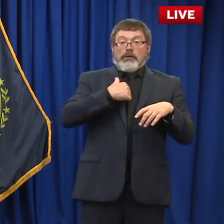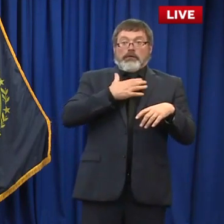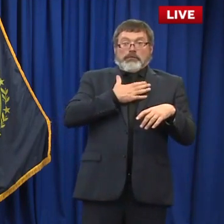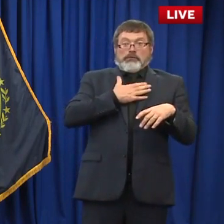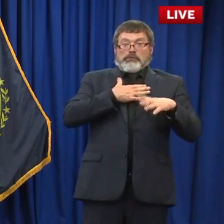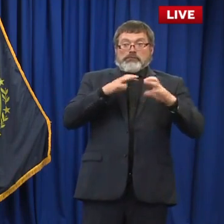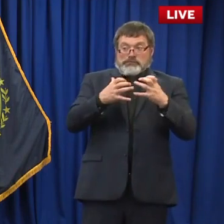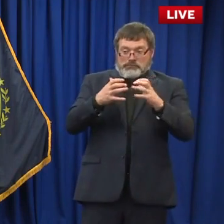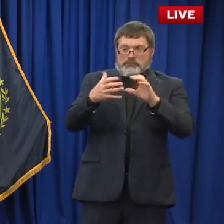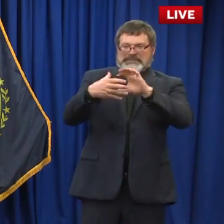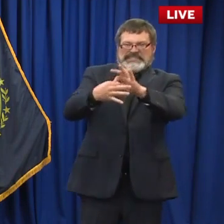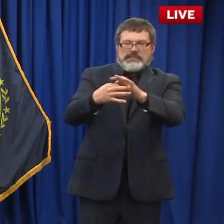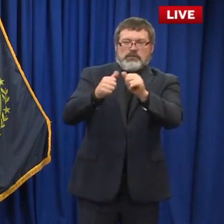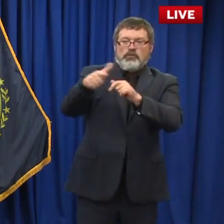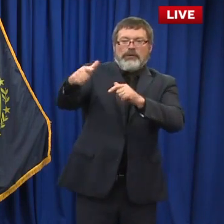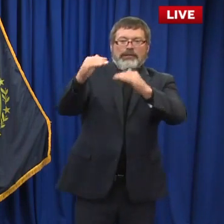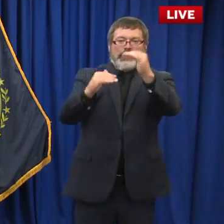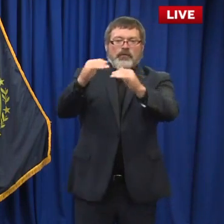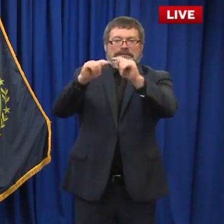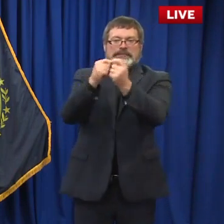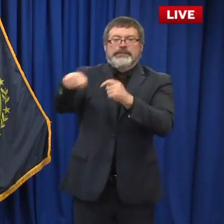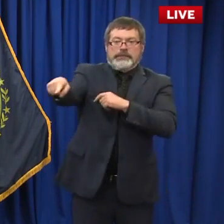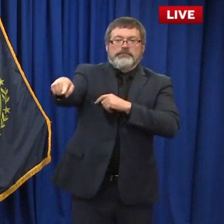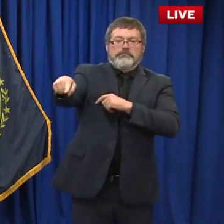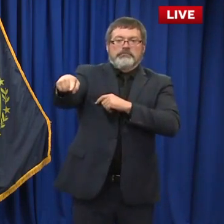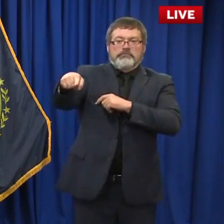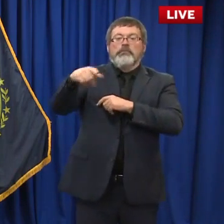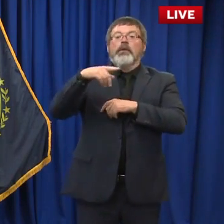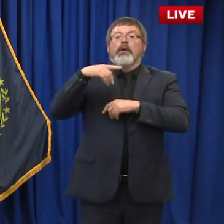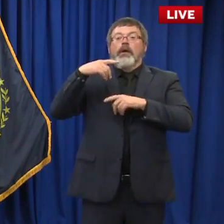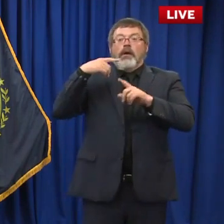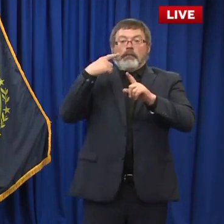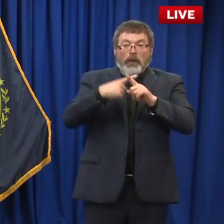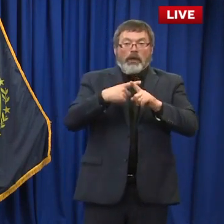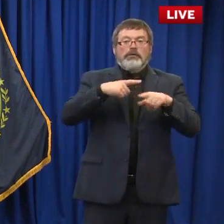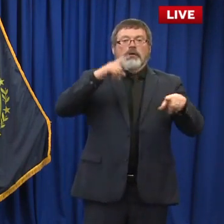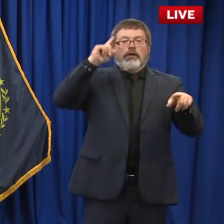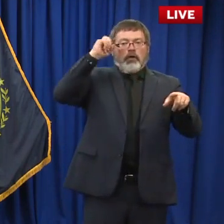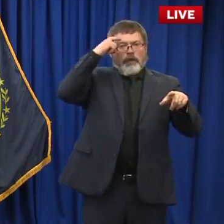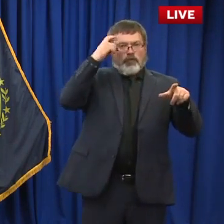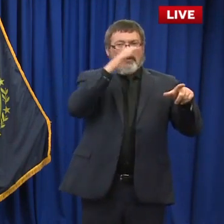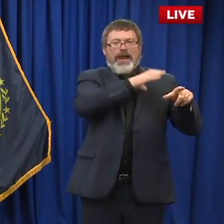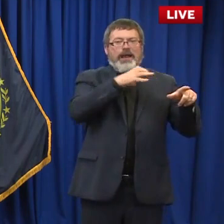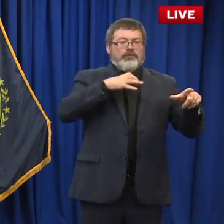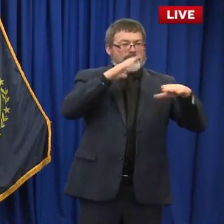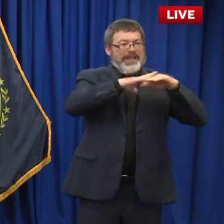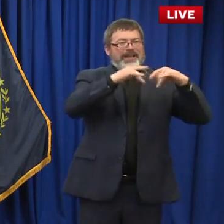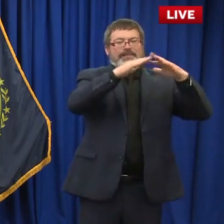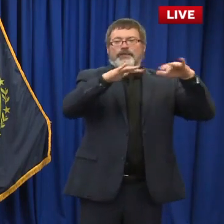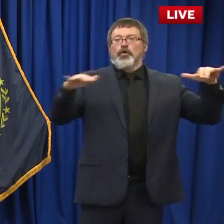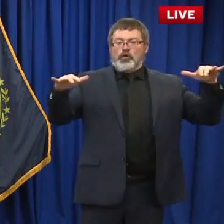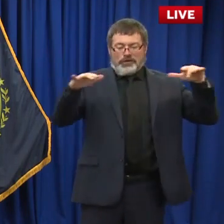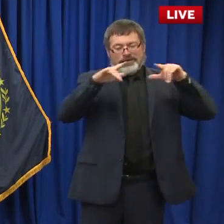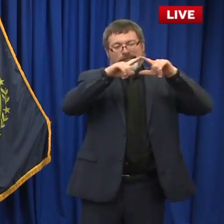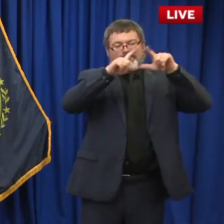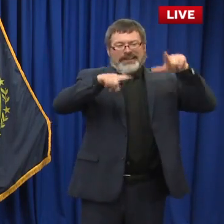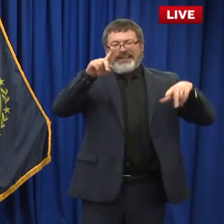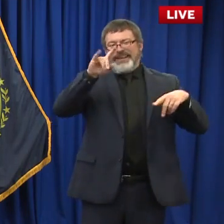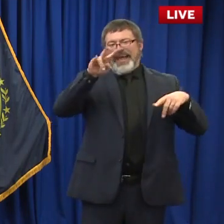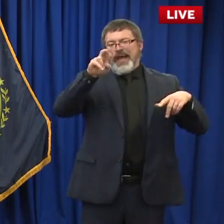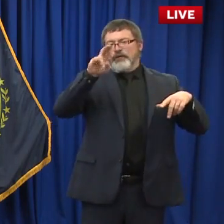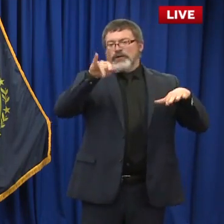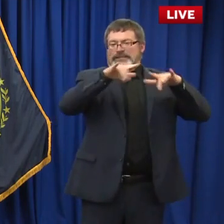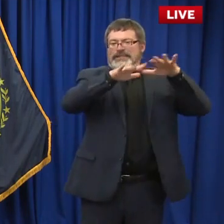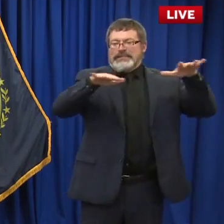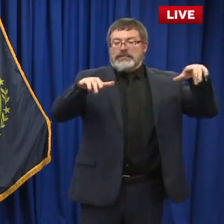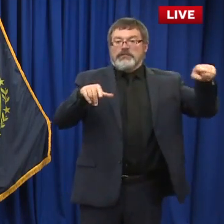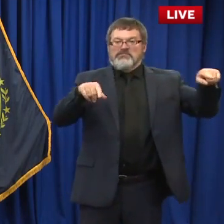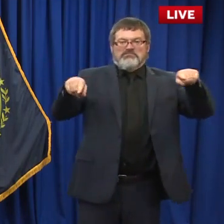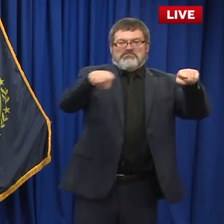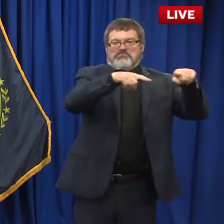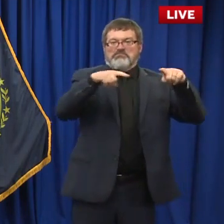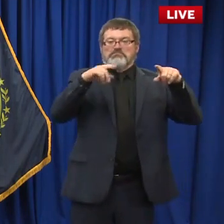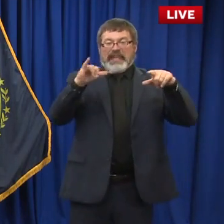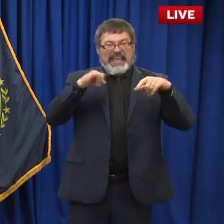AND WE'LL CONTINUE TO WORK WITH MEMBERS OF THE EQUITY RESPONSE TEAM AS WELL AS THE GOVERNOR'S COUNCIL ON DIVERSITY INCLUSION, THE GOVERNOR'S COUNCIL ON DIVERSITY INCLUSION IS A GROUP I